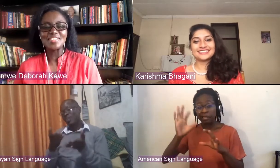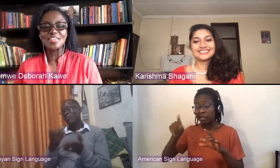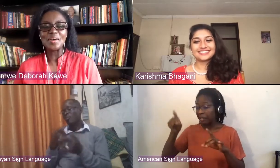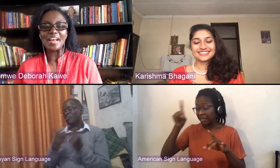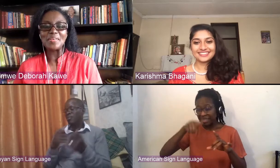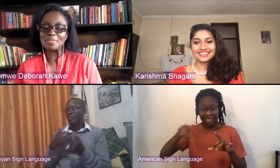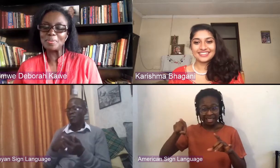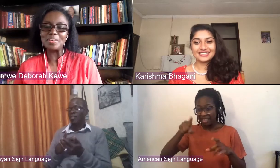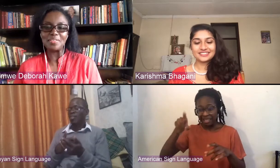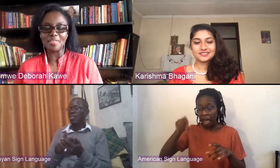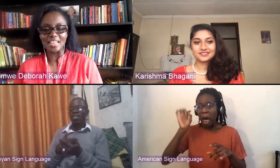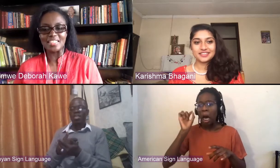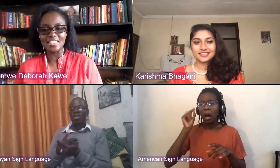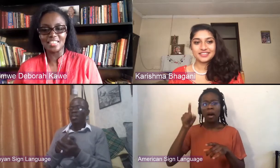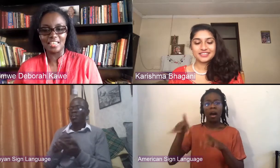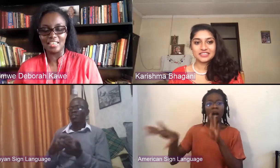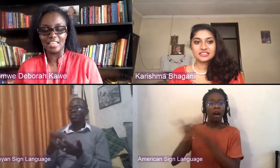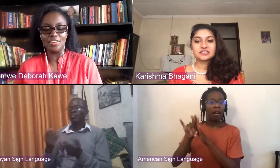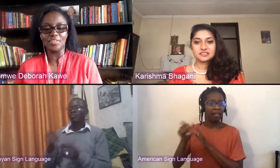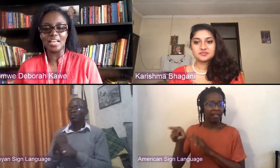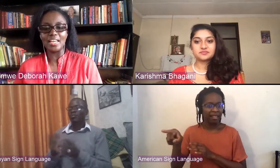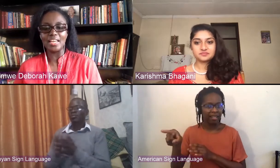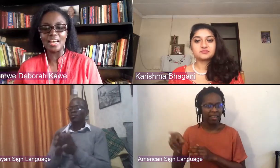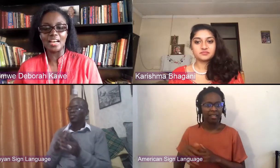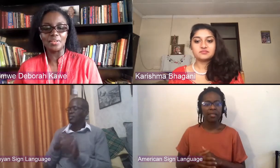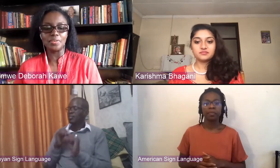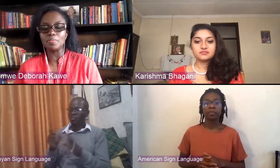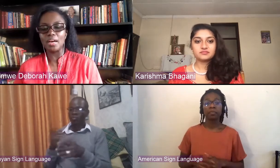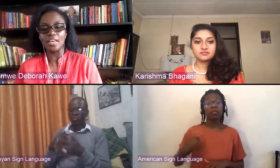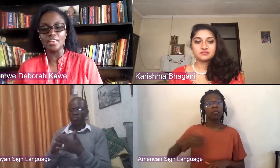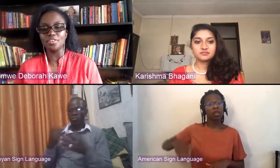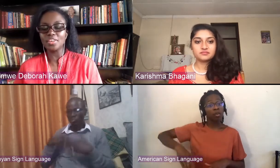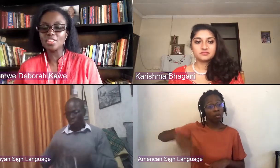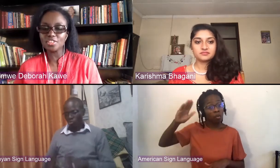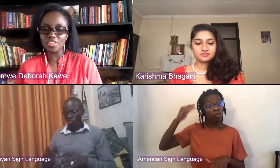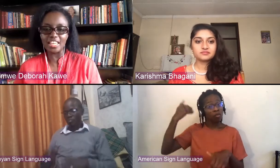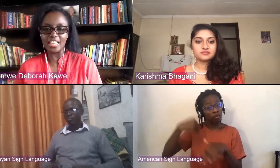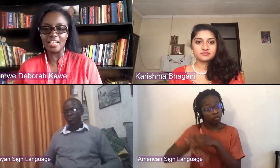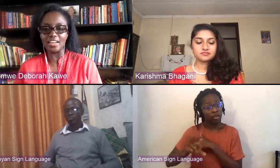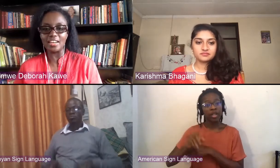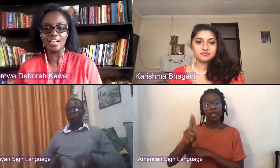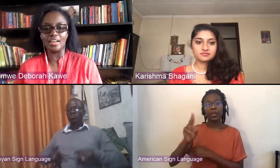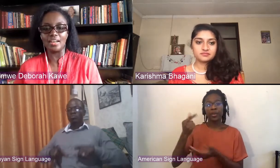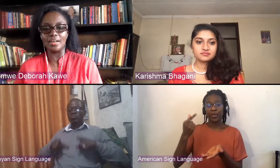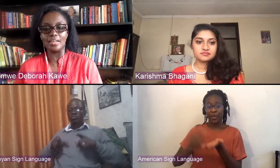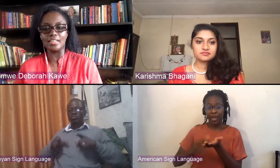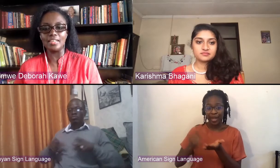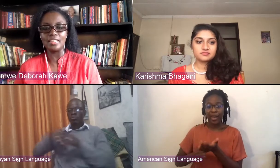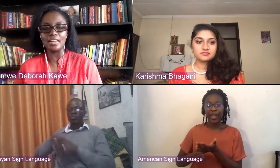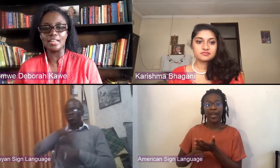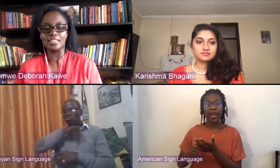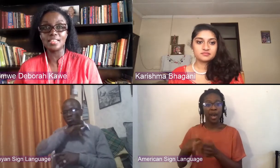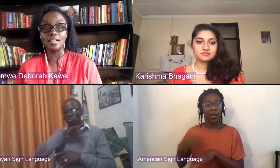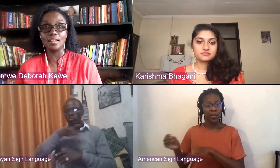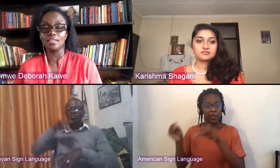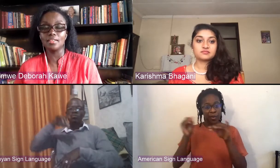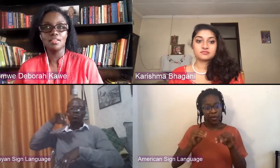So I was born and raised in Uganda. I got my education here until 2006